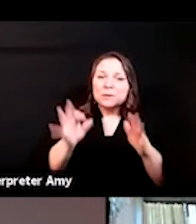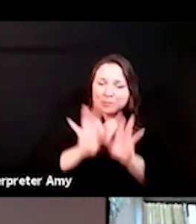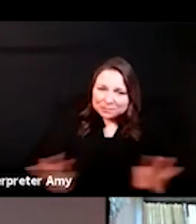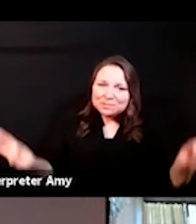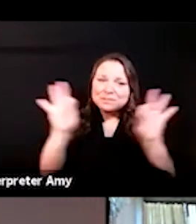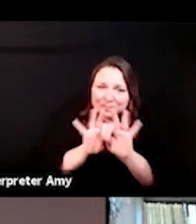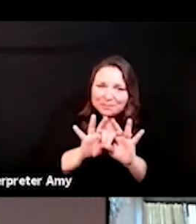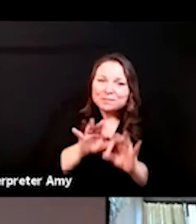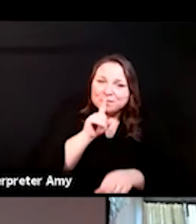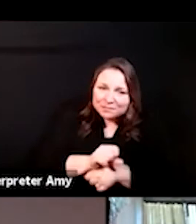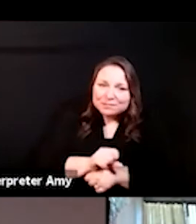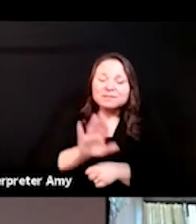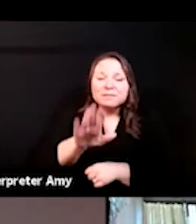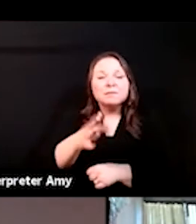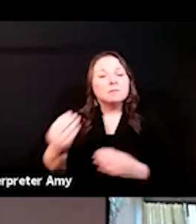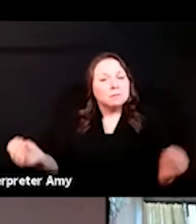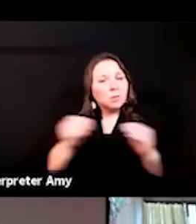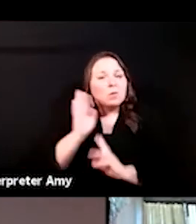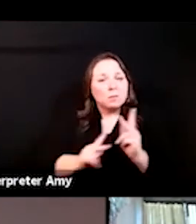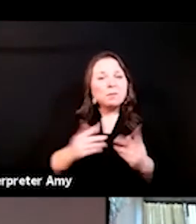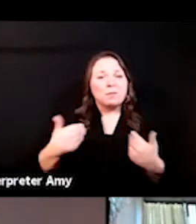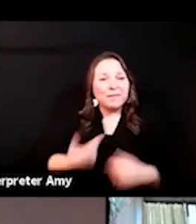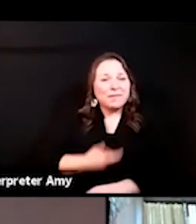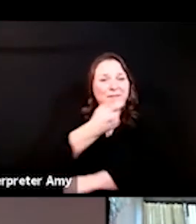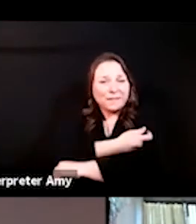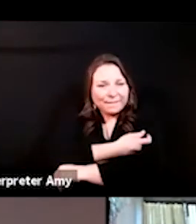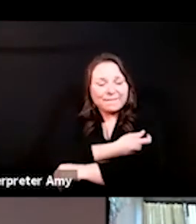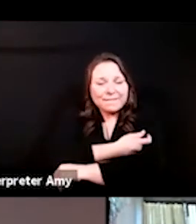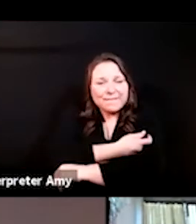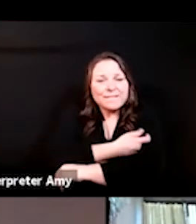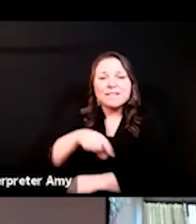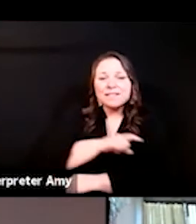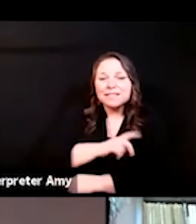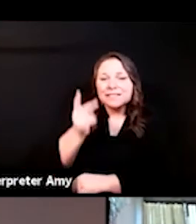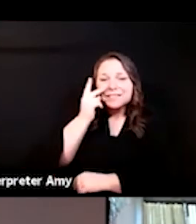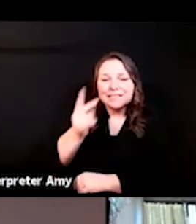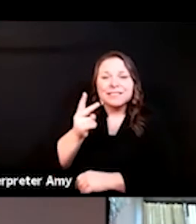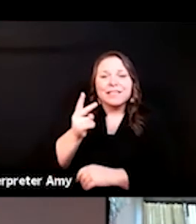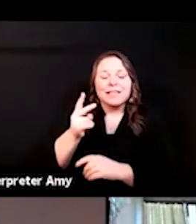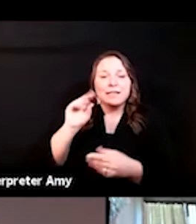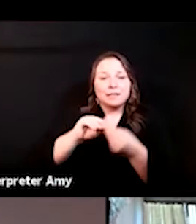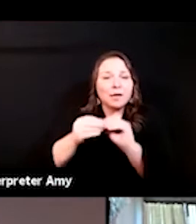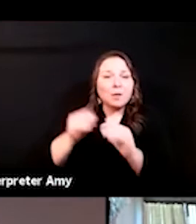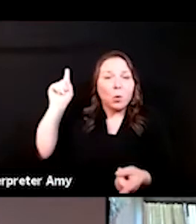, IS REALLY, REALLY ESSENTIAL. SO YOU KNOW, AS MORE AND MORE PEOPLE GET VACCINATED, YOU KNOW, WE'RE SEEING CASES GO